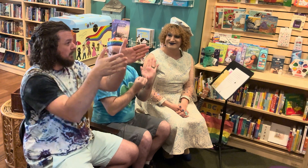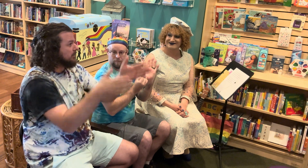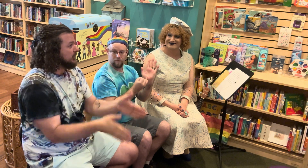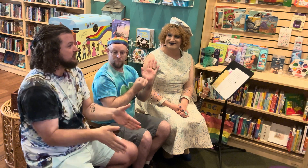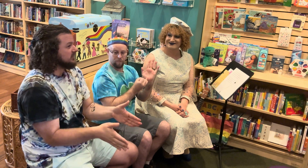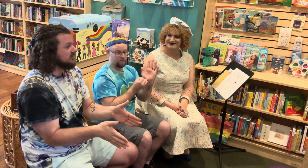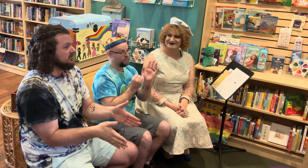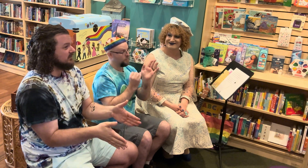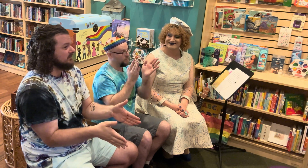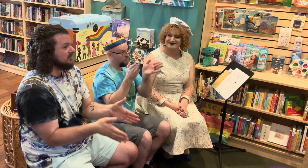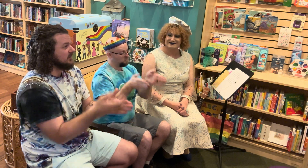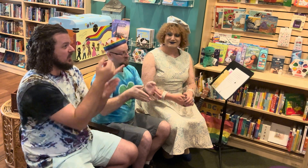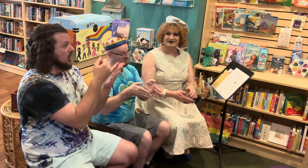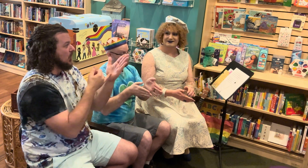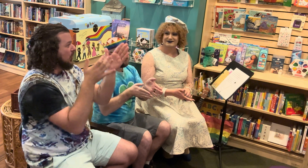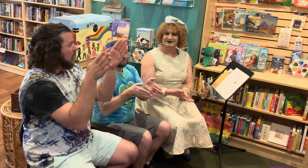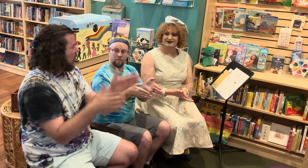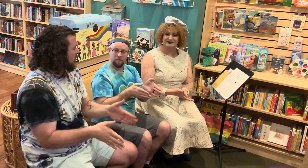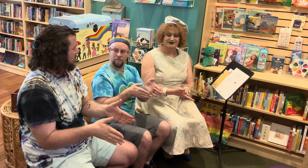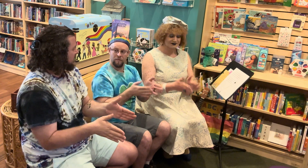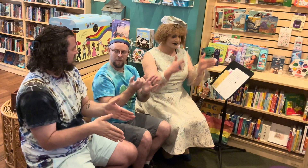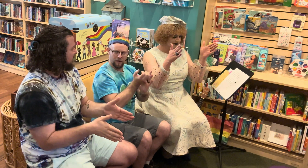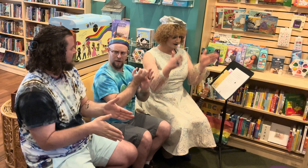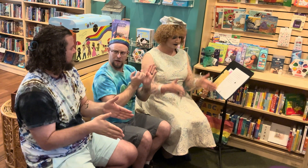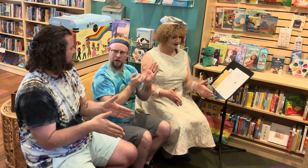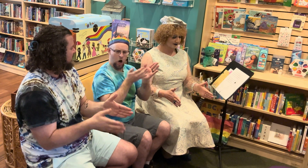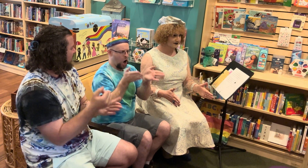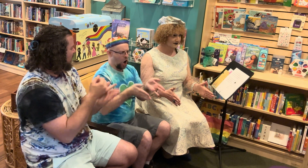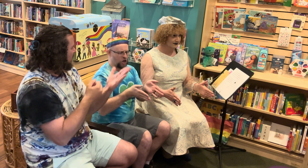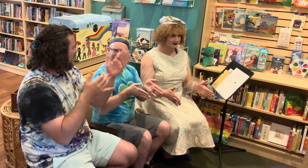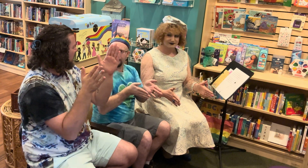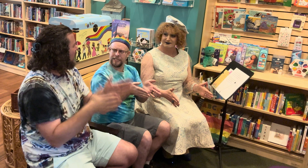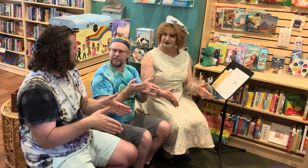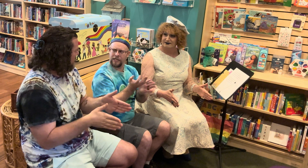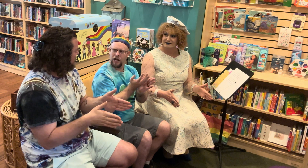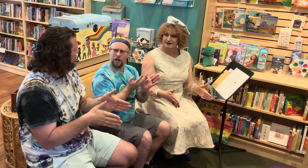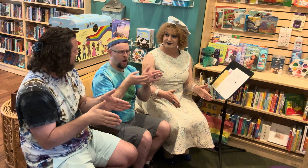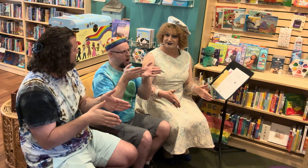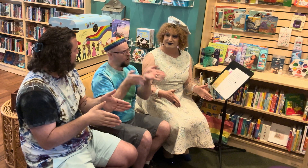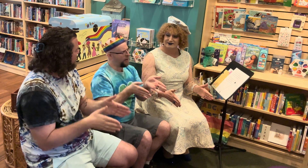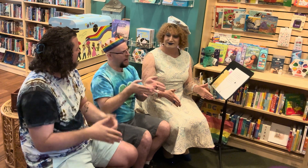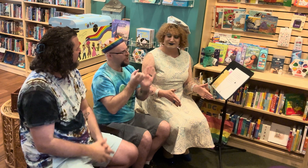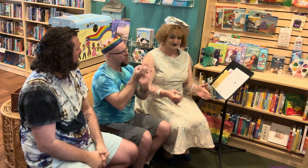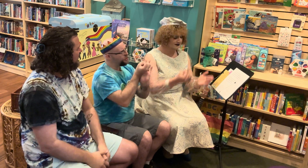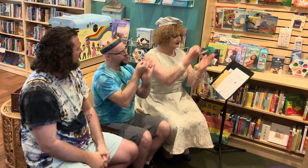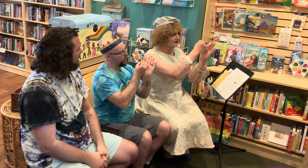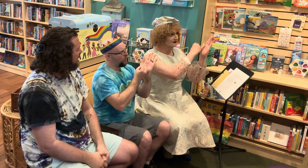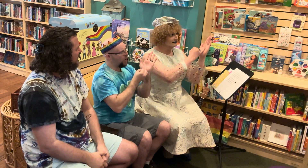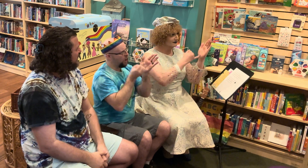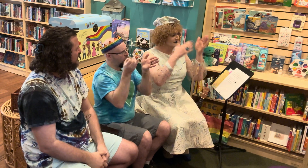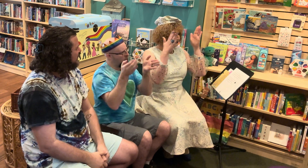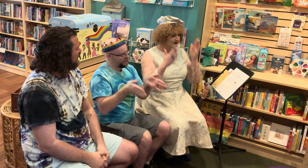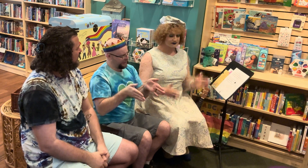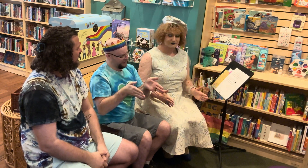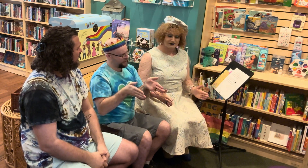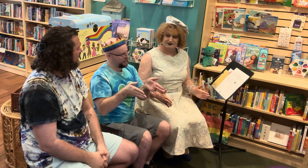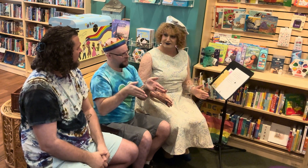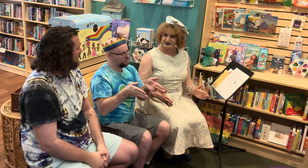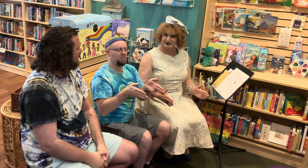And then you add "Person." Indication of a person. AARON: "Artist?" Okay! So, "artist." ZAE: Artist is one